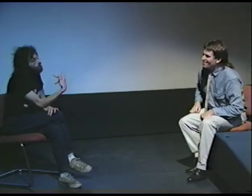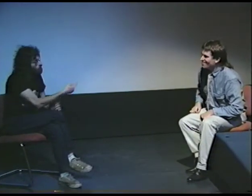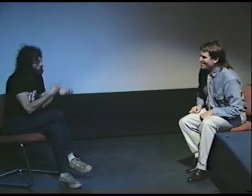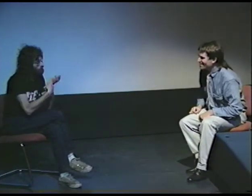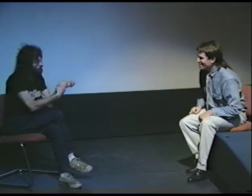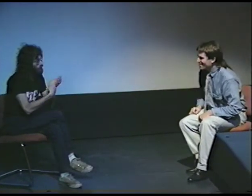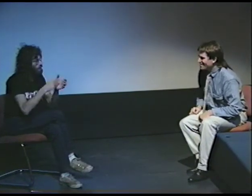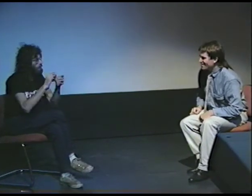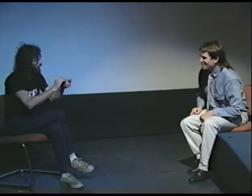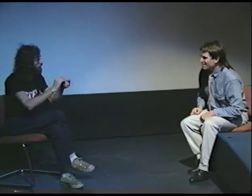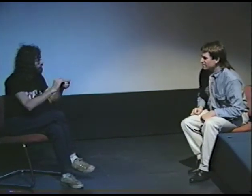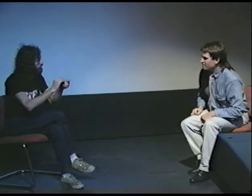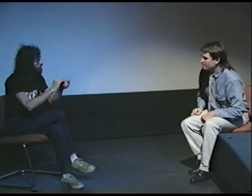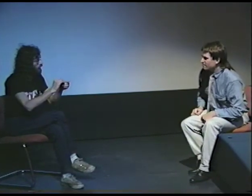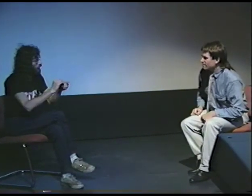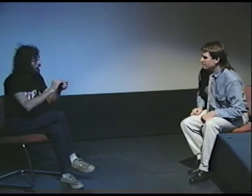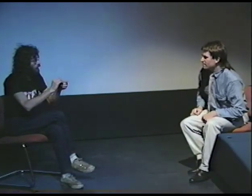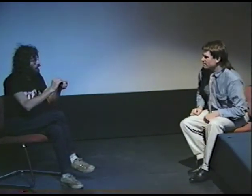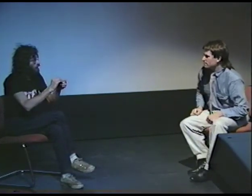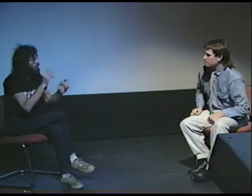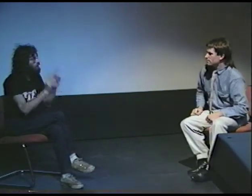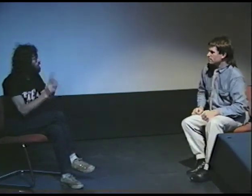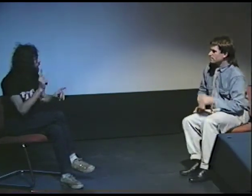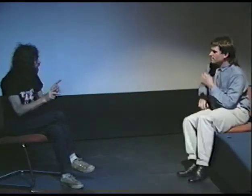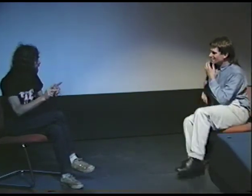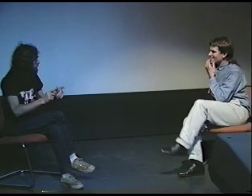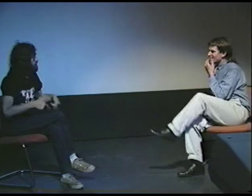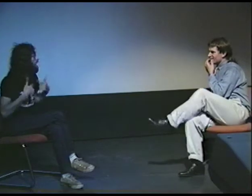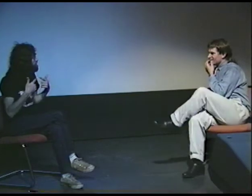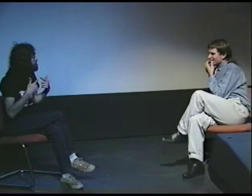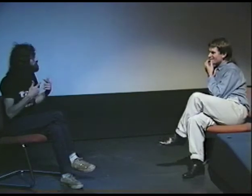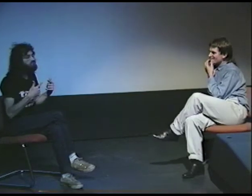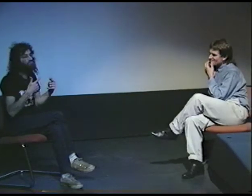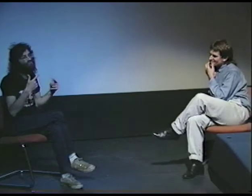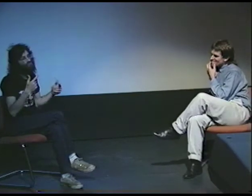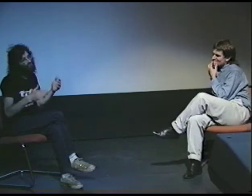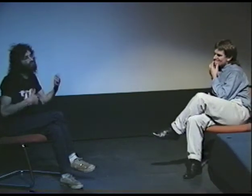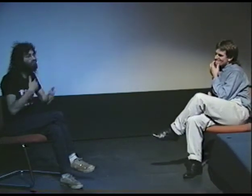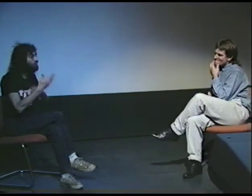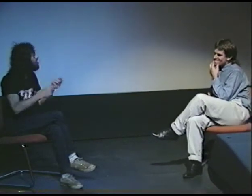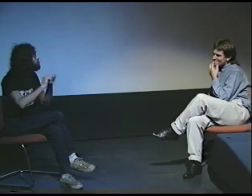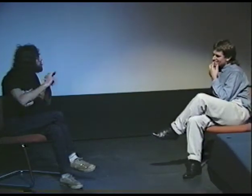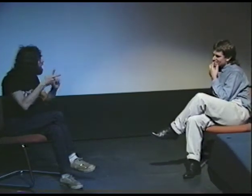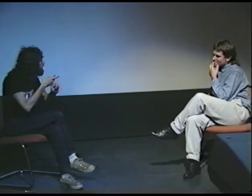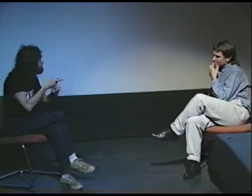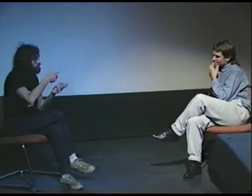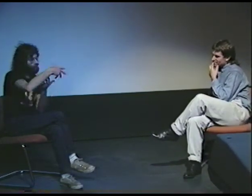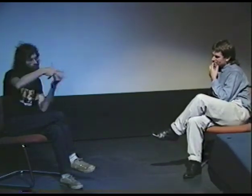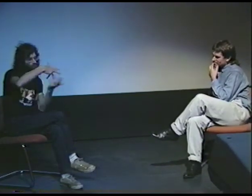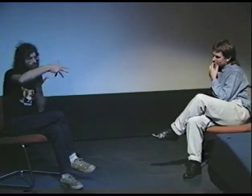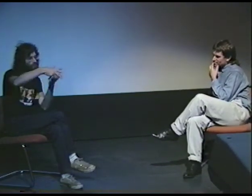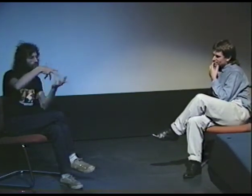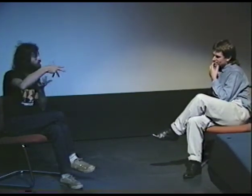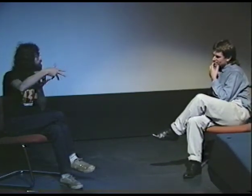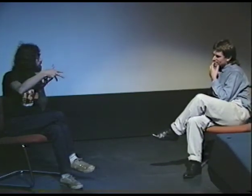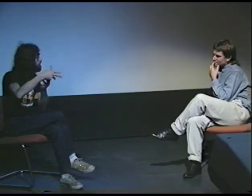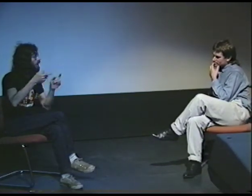Well, OK, I'll prove it. Remember we're talking about people and living together as friends.